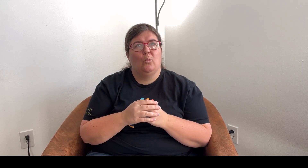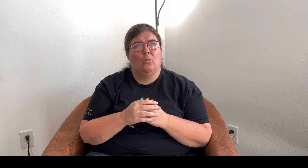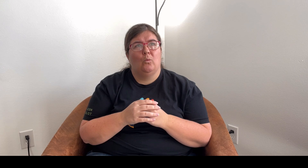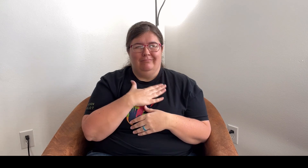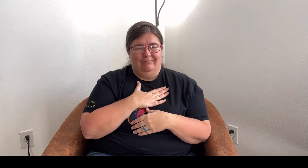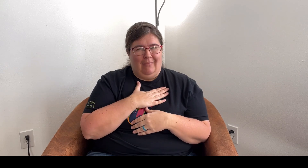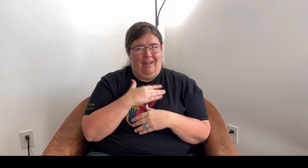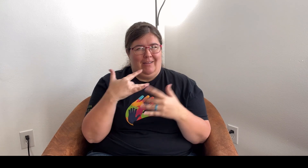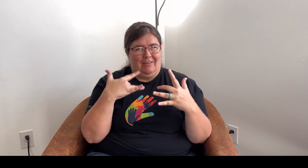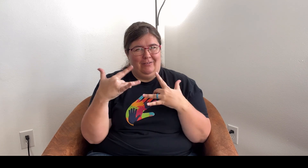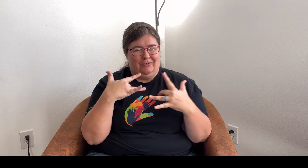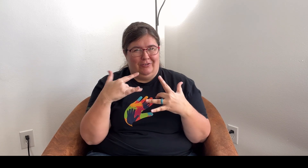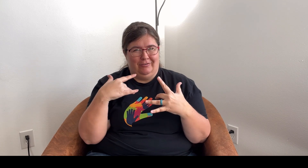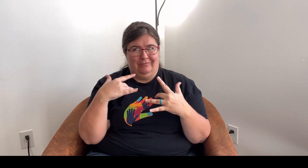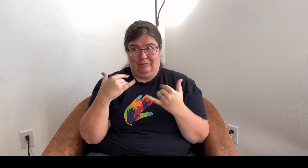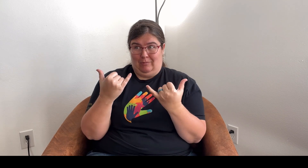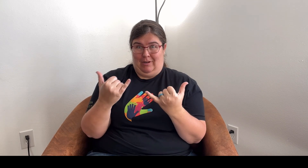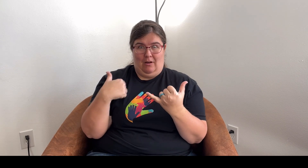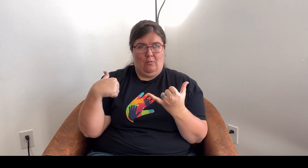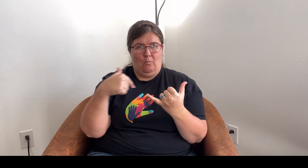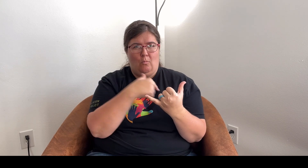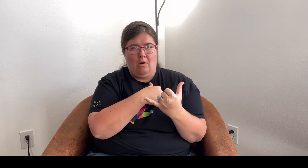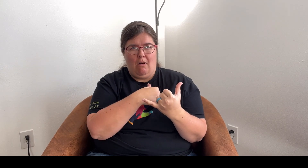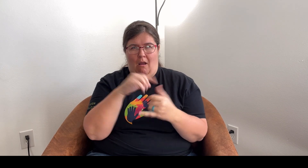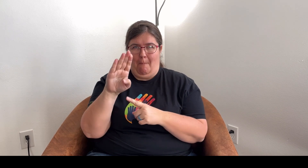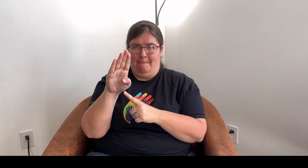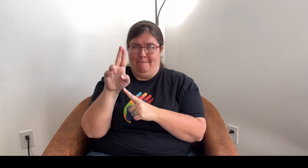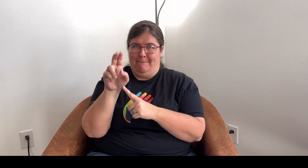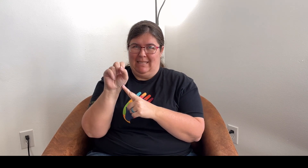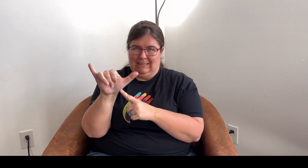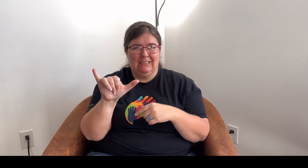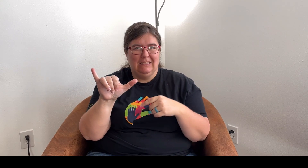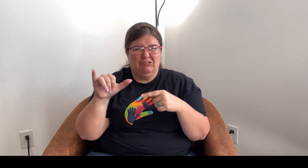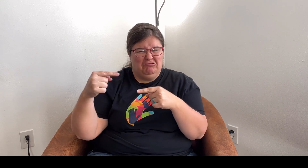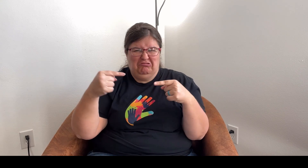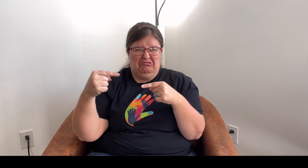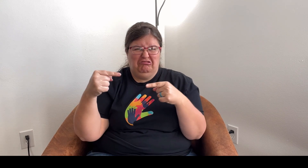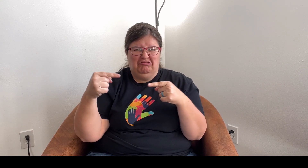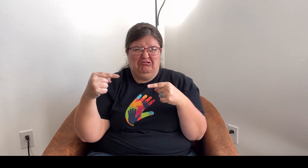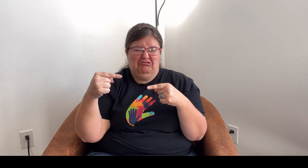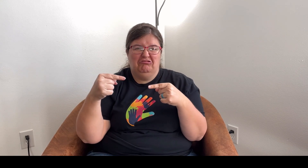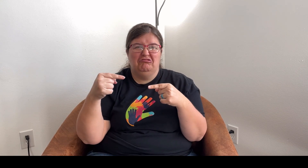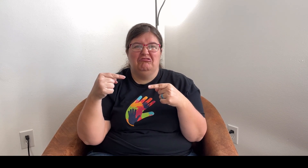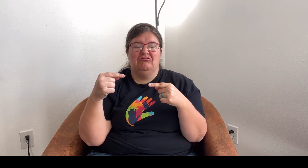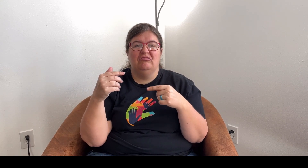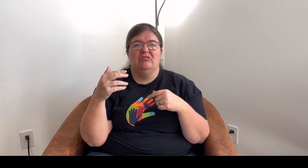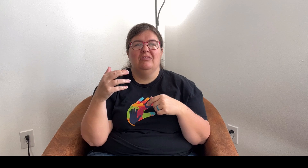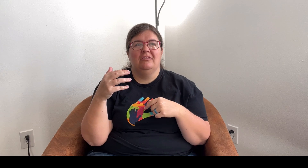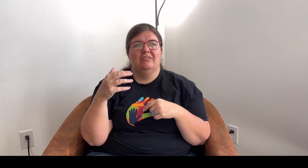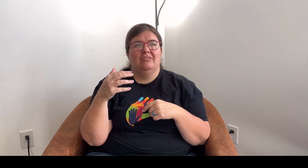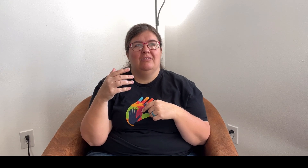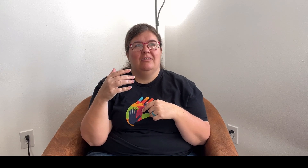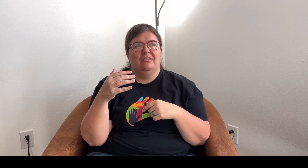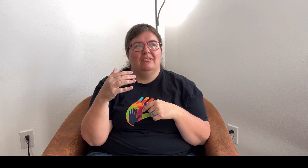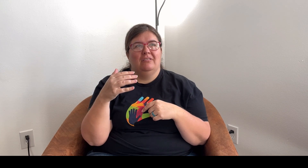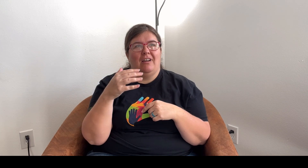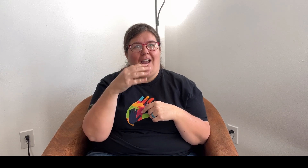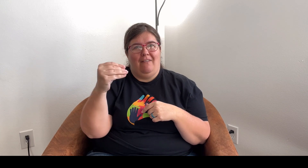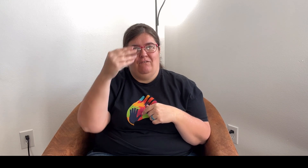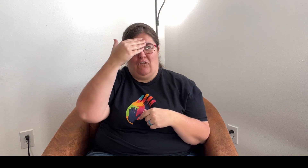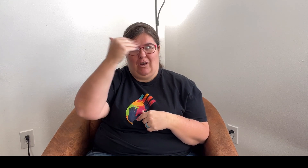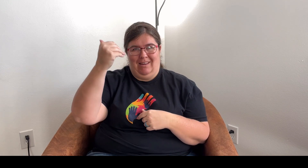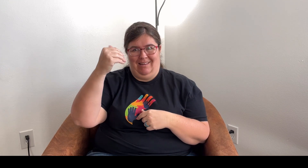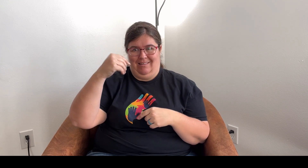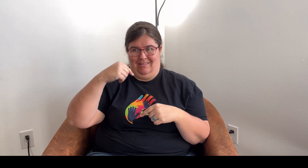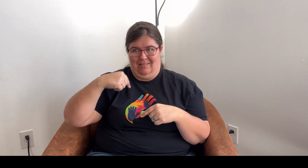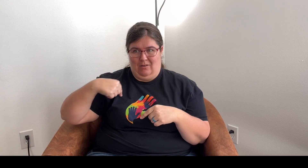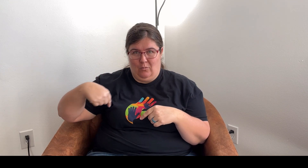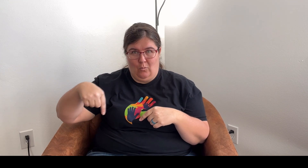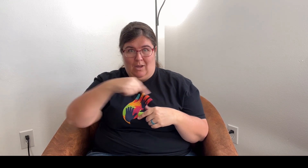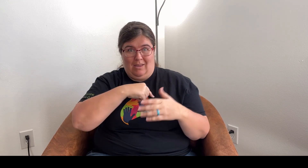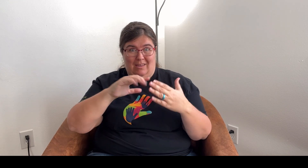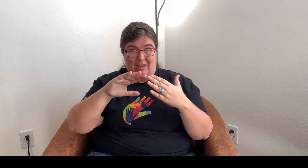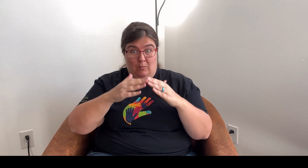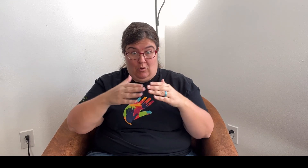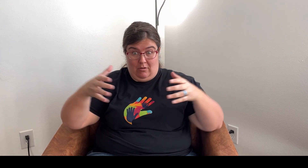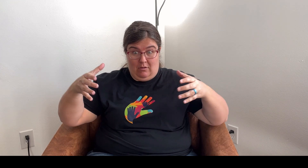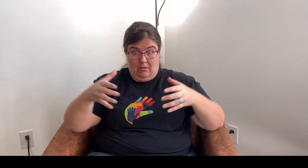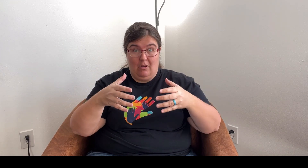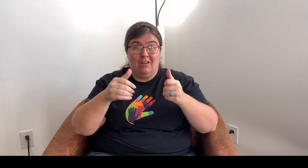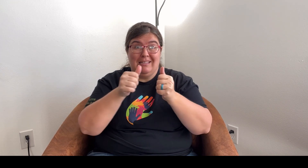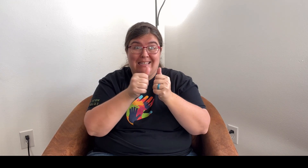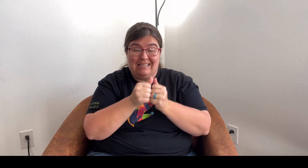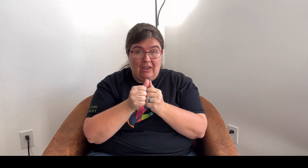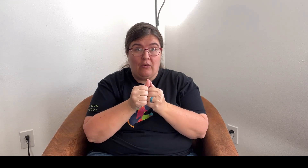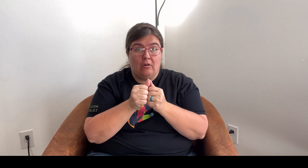So my concern is we're just so busy sniping at each other that we forget that we're a community,